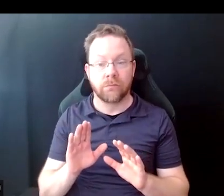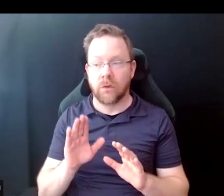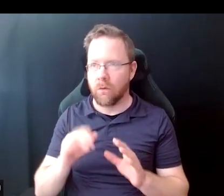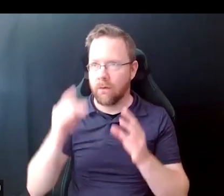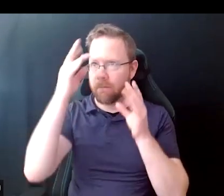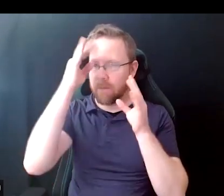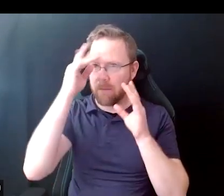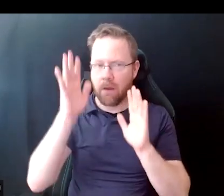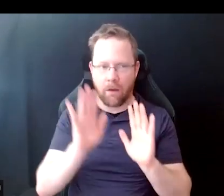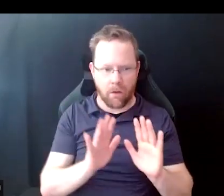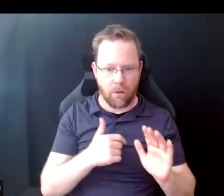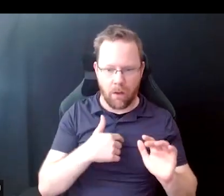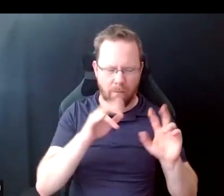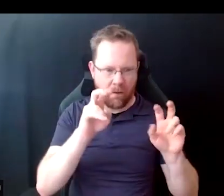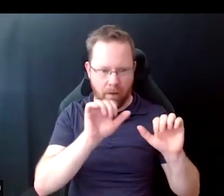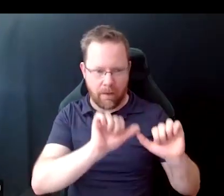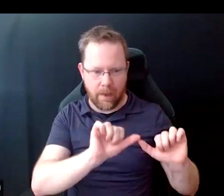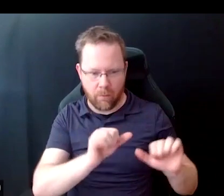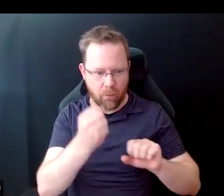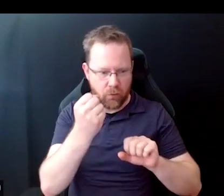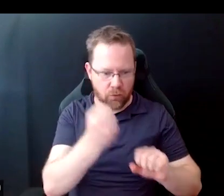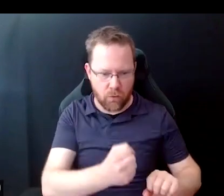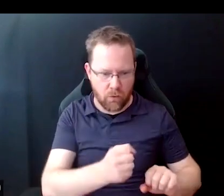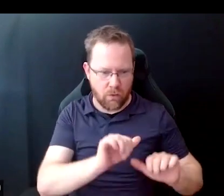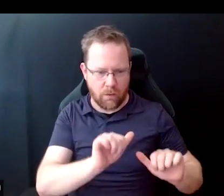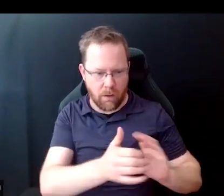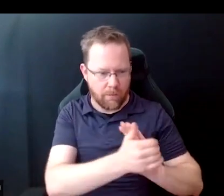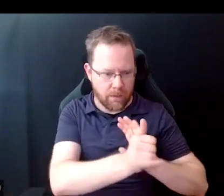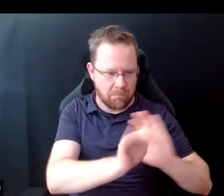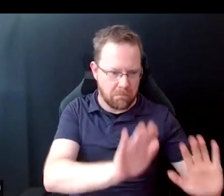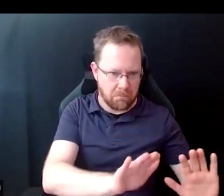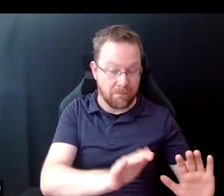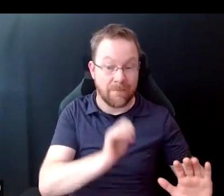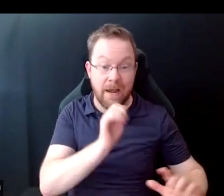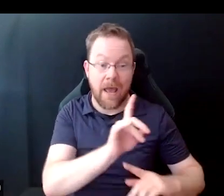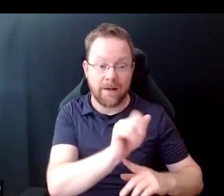from a capable strong, competent non-disabled person